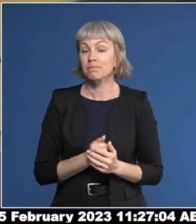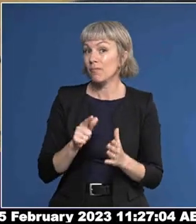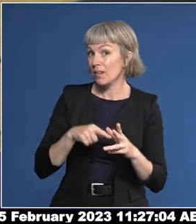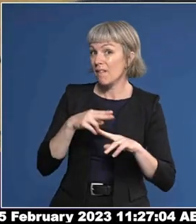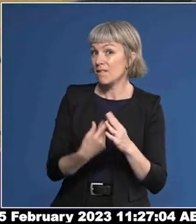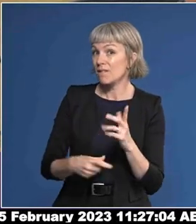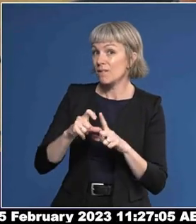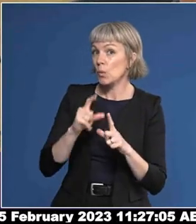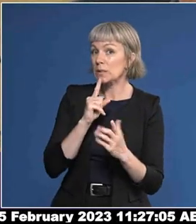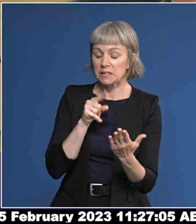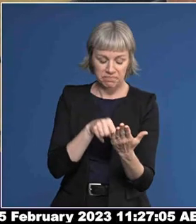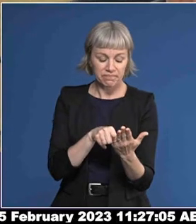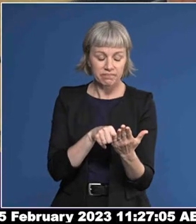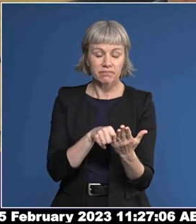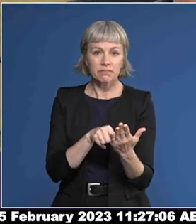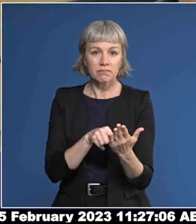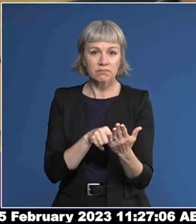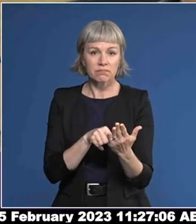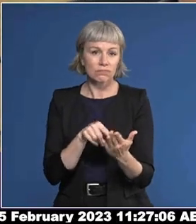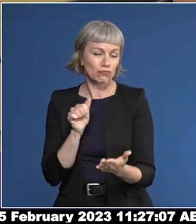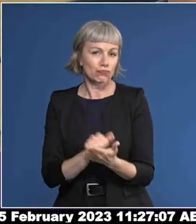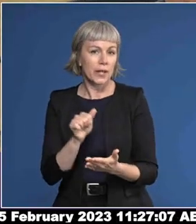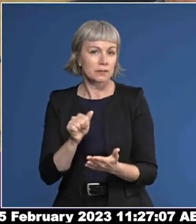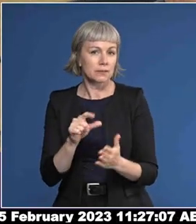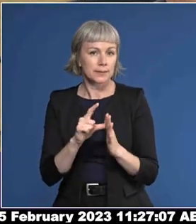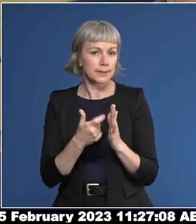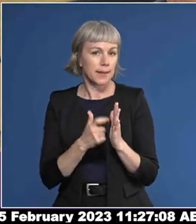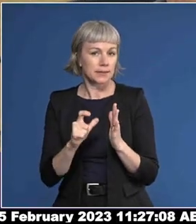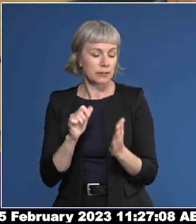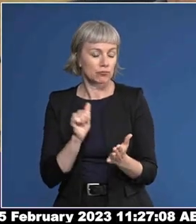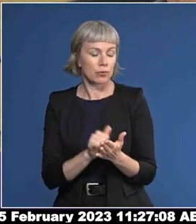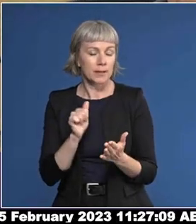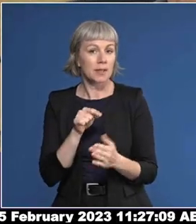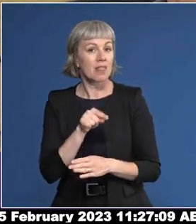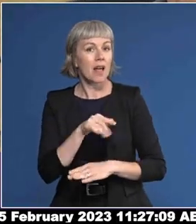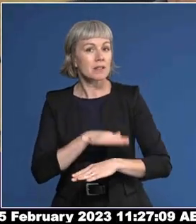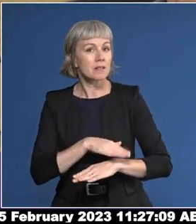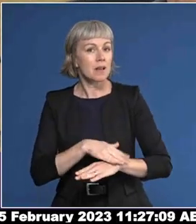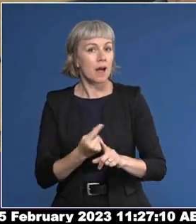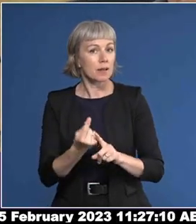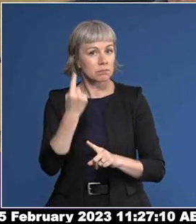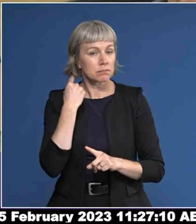accepted that, for the relevant period, there was considerable turnover of staff and